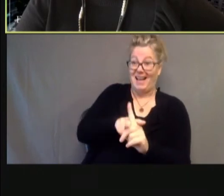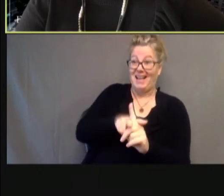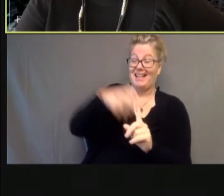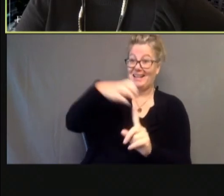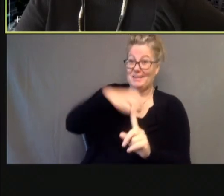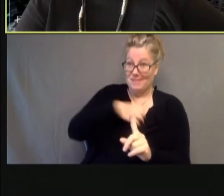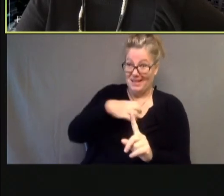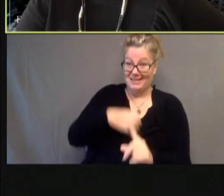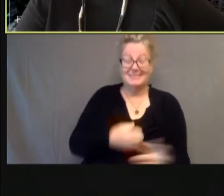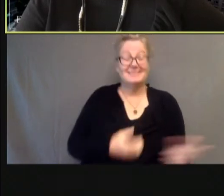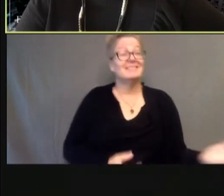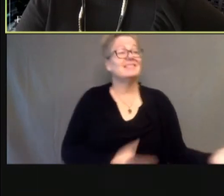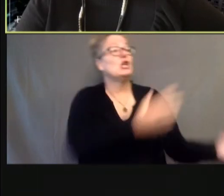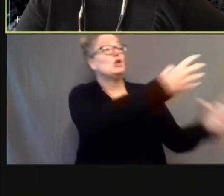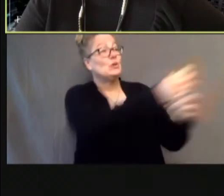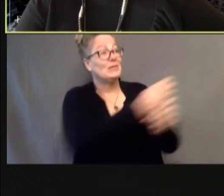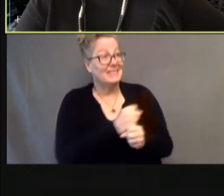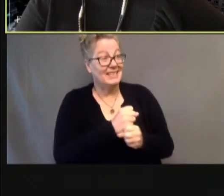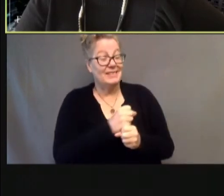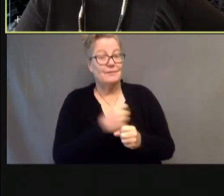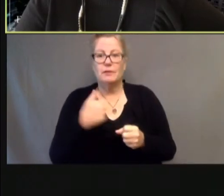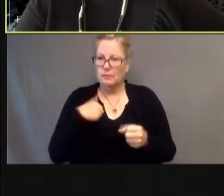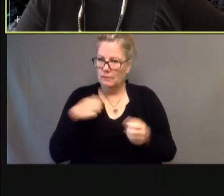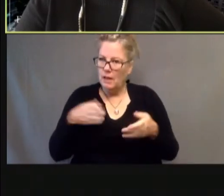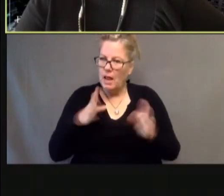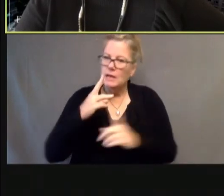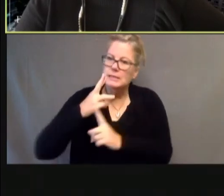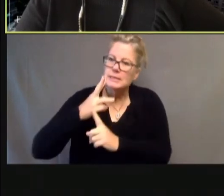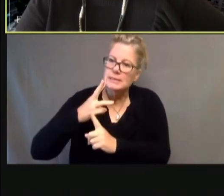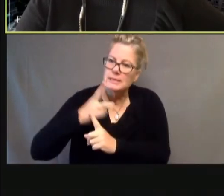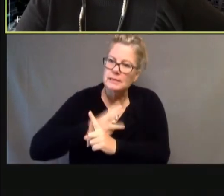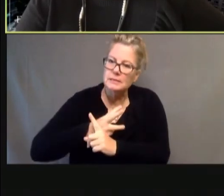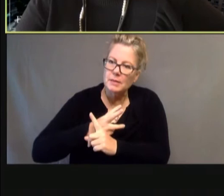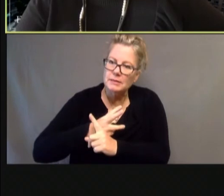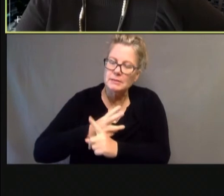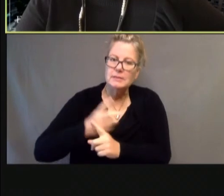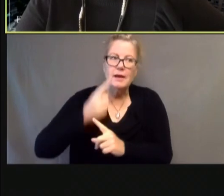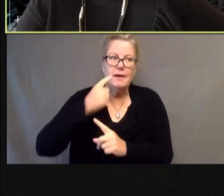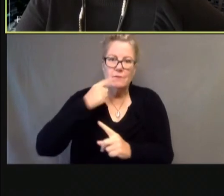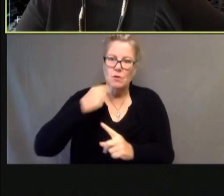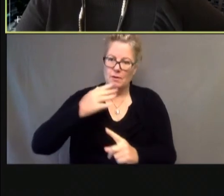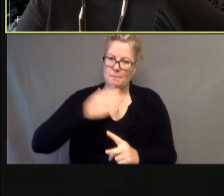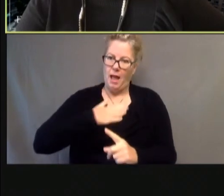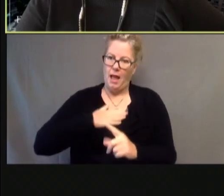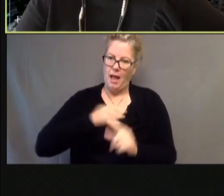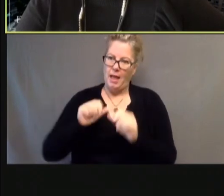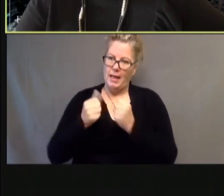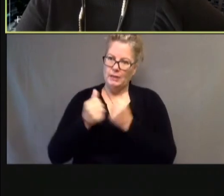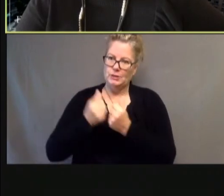That's a long time and that's for the EEOC and for the Department of Justice and the